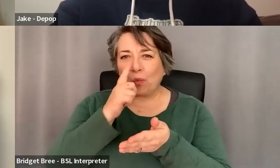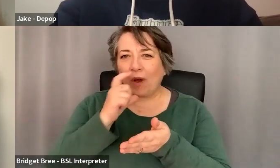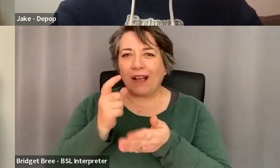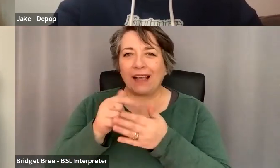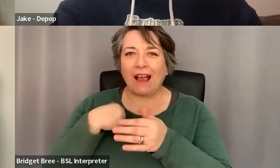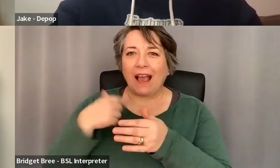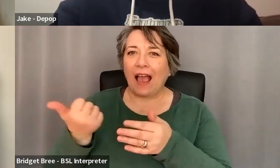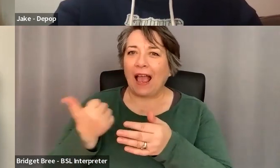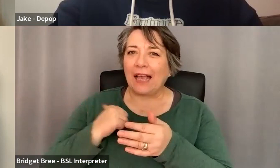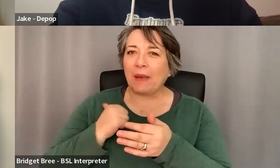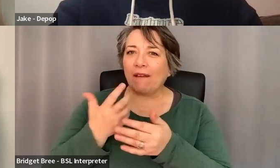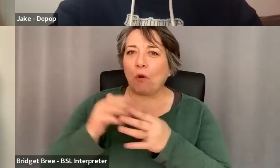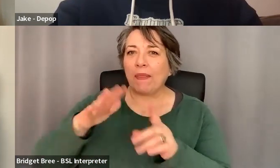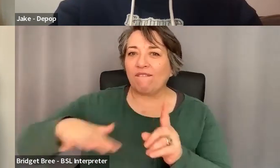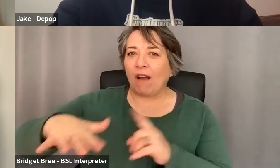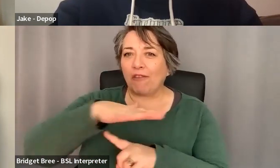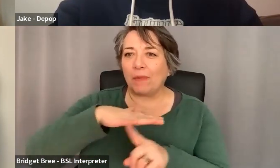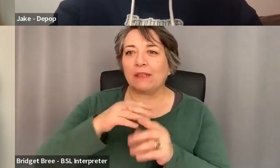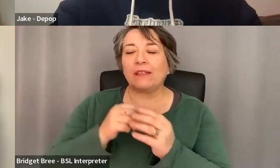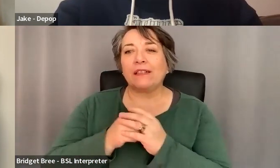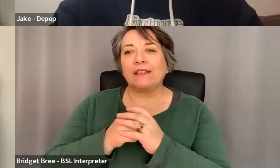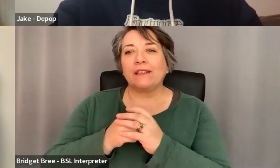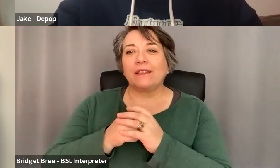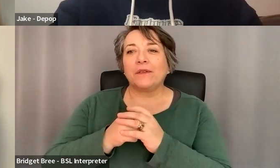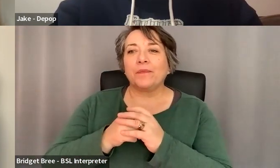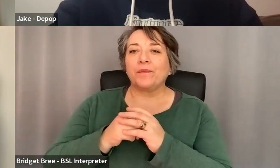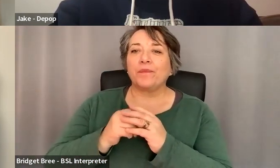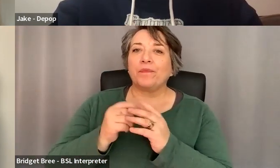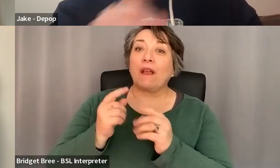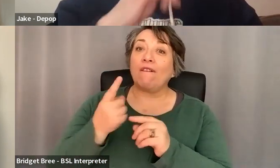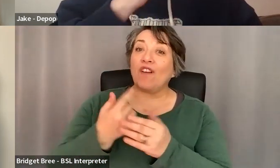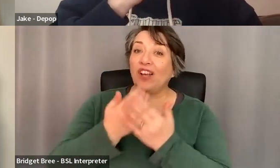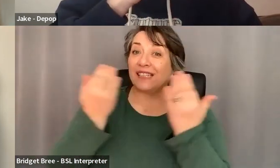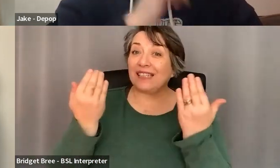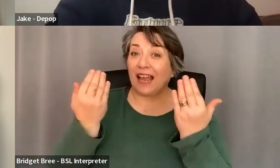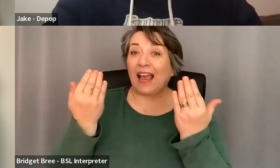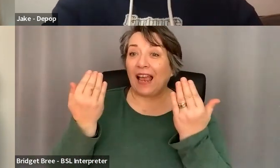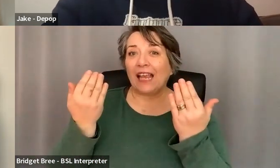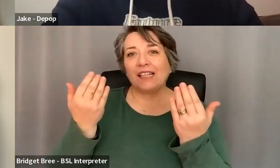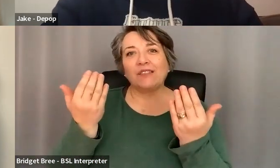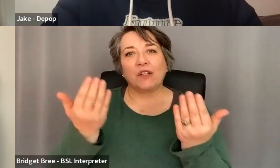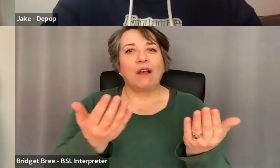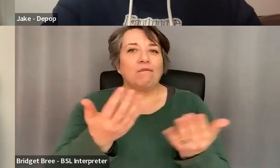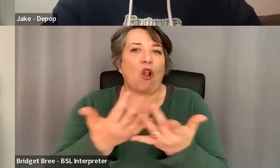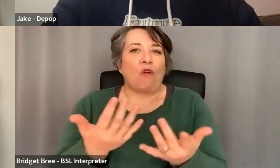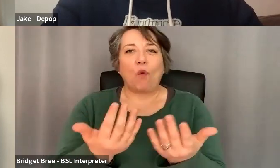You know, at the offices on day one, what can I expect from the environment. I guess. Oh, first they usually revolves around, welcoming you and getting you set up for success.